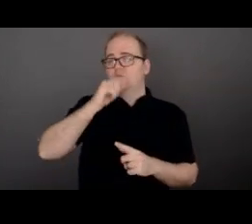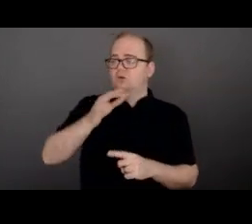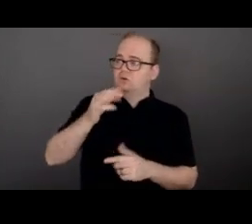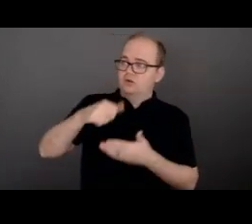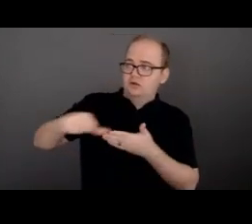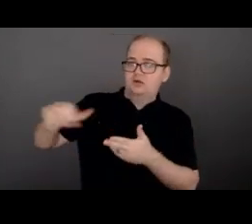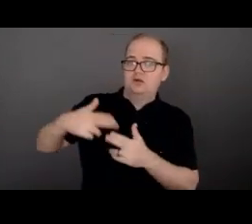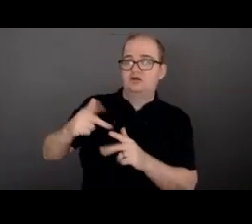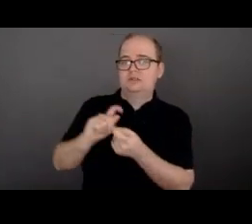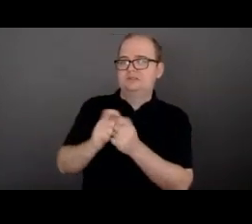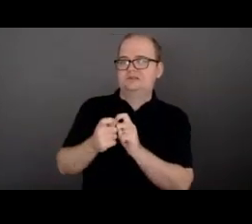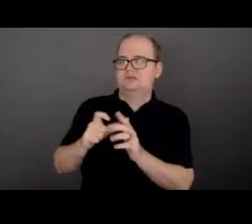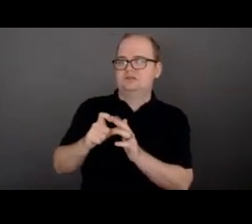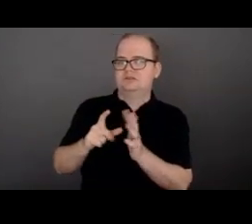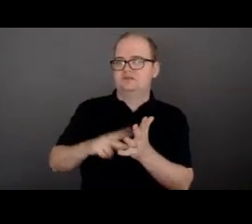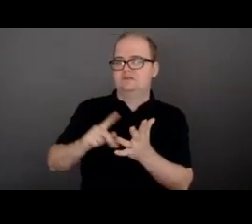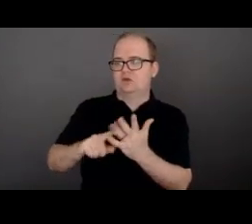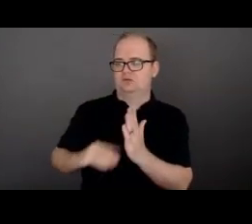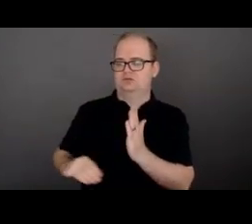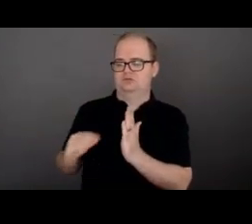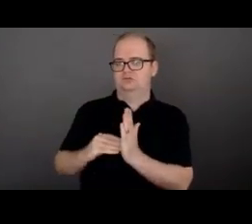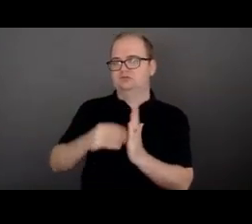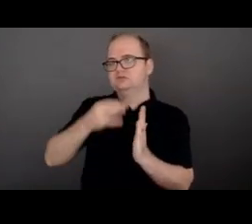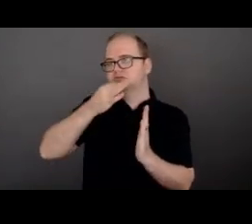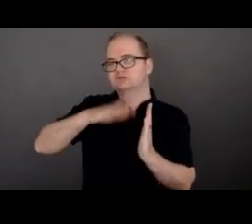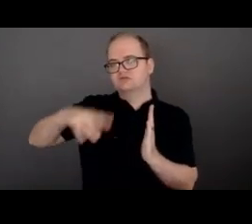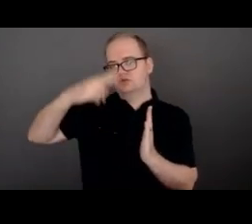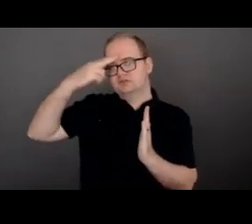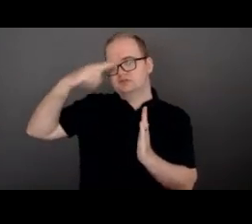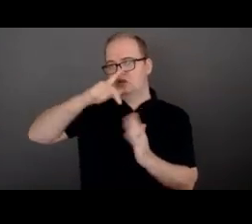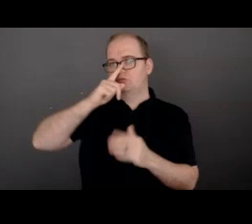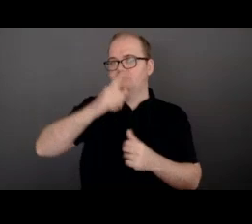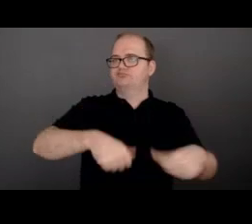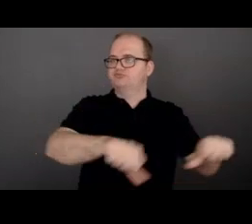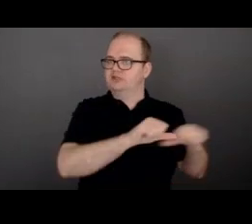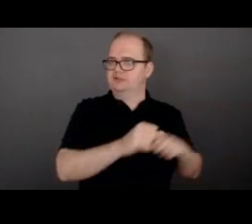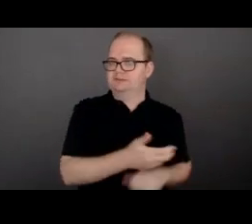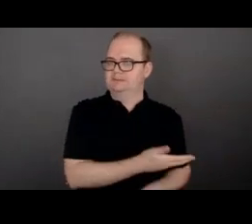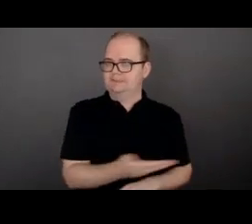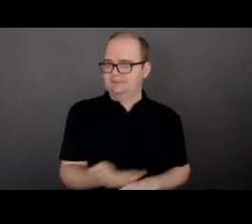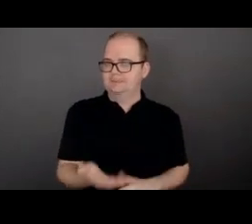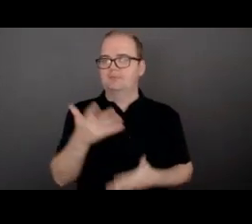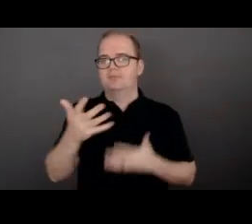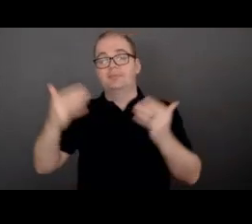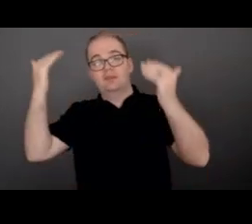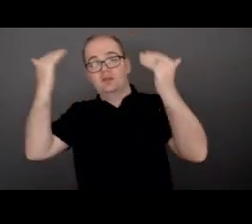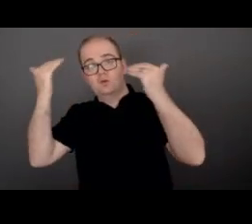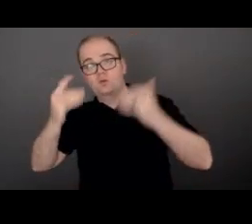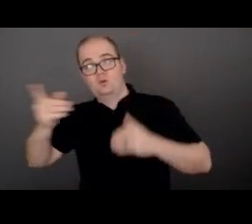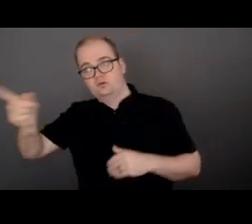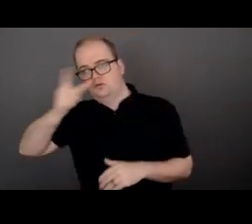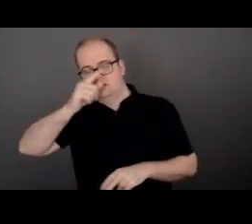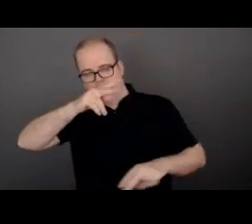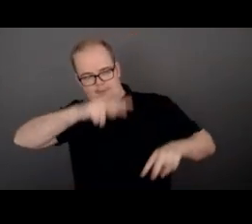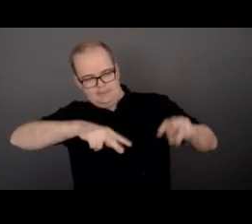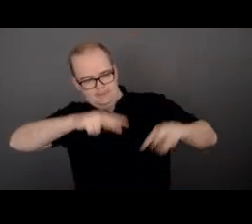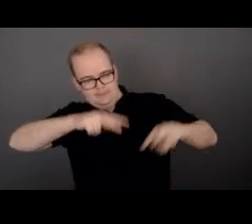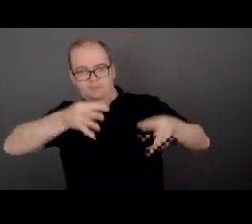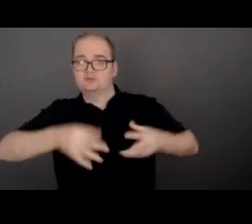as protected persons and that would give the court the opportunity for the magistrate to determine whether or not that's necessary. Thanks, Daisy.